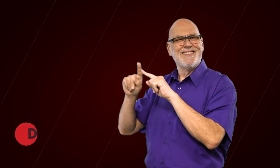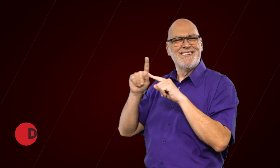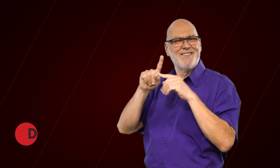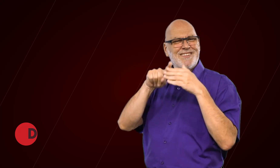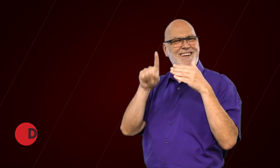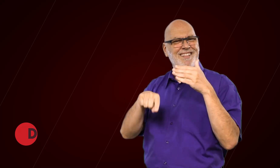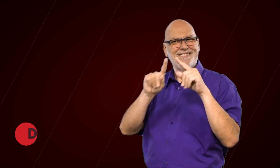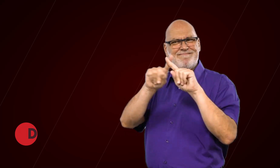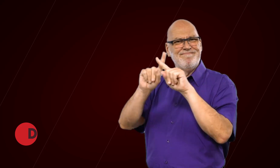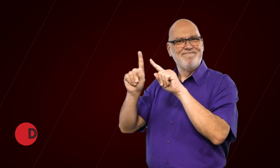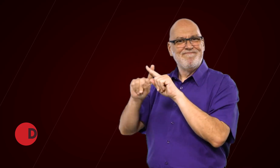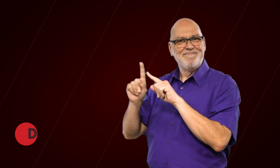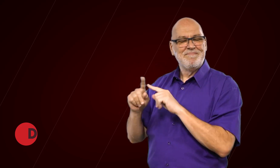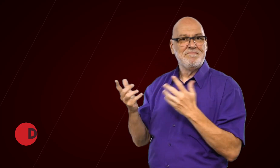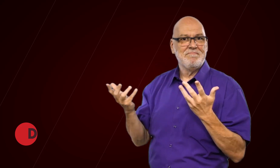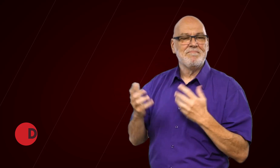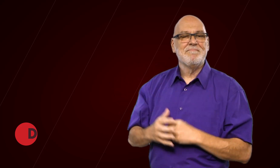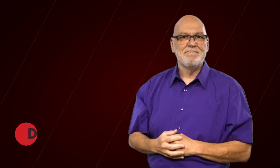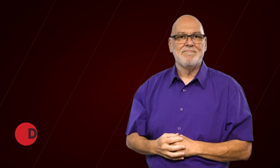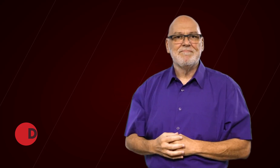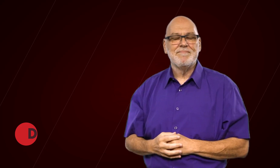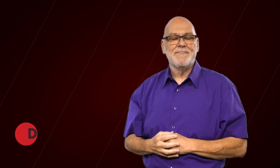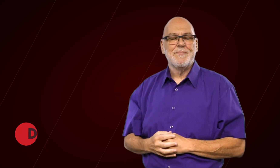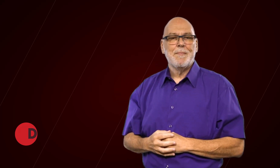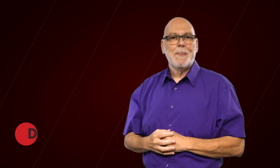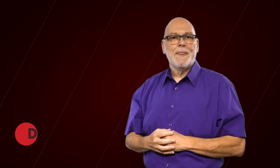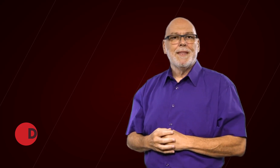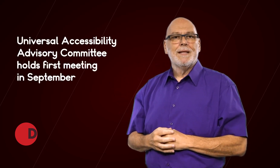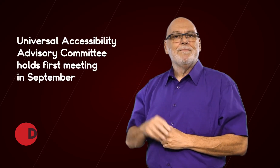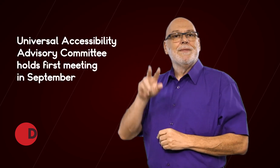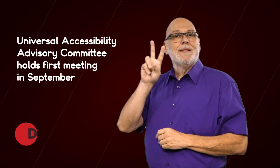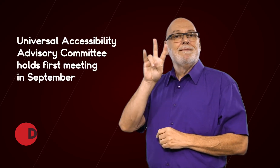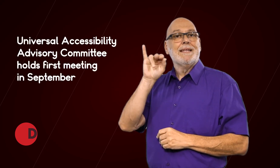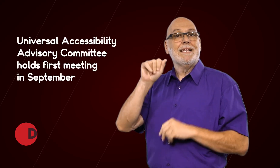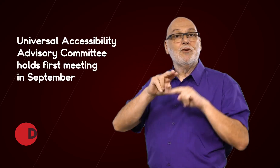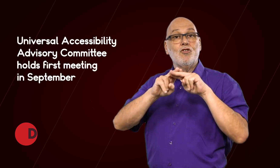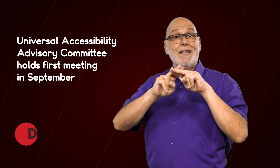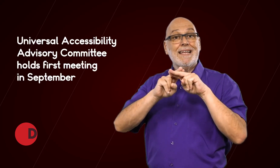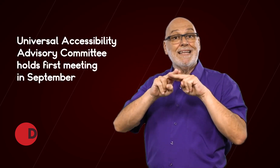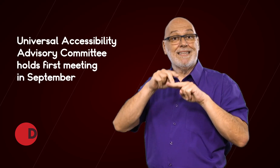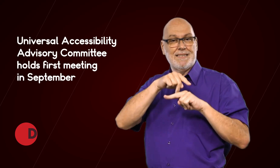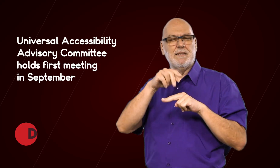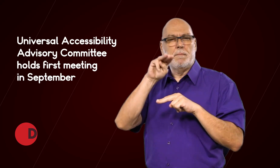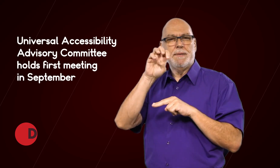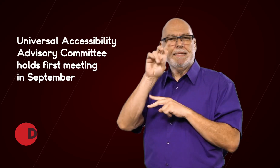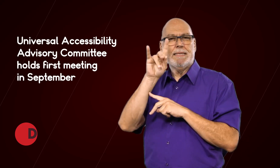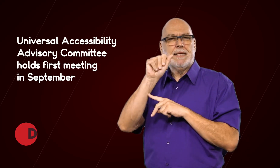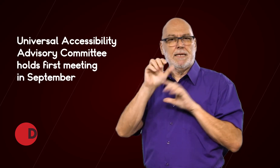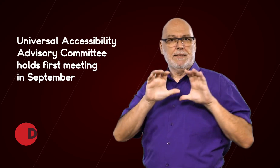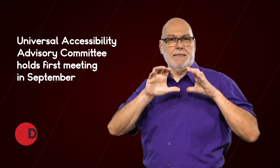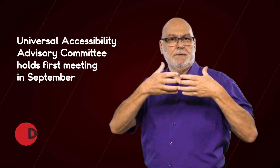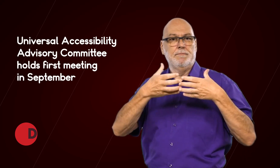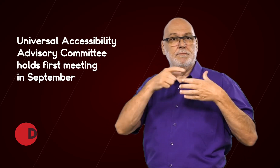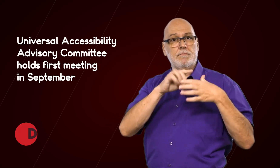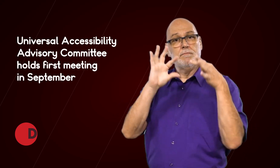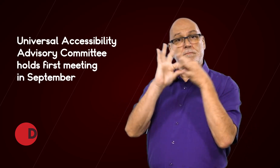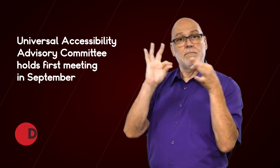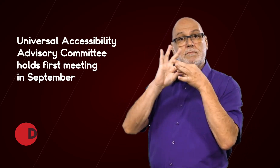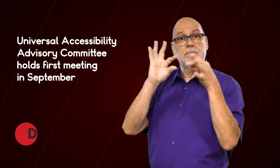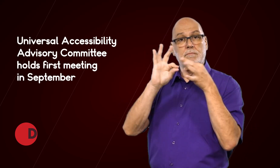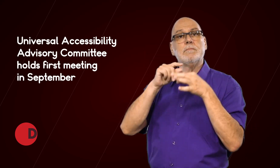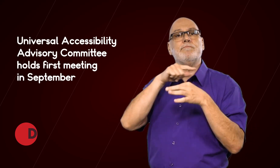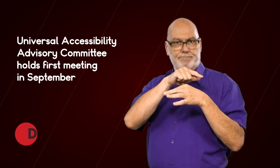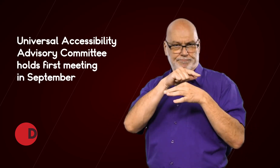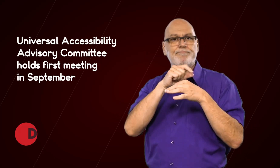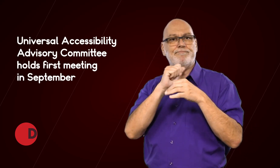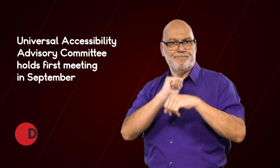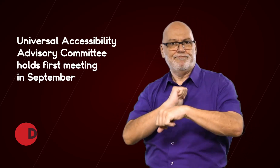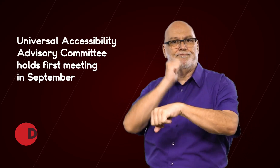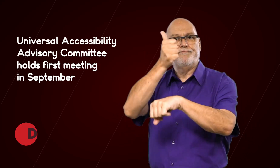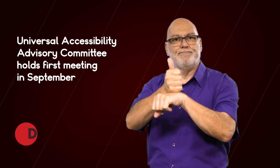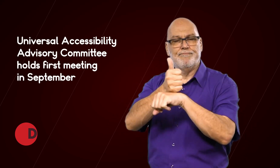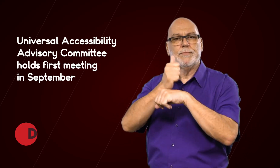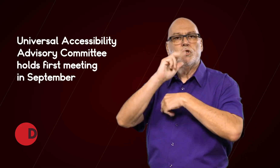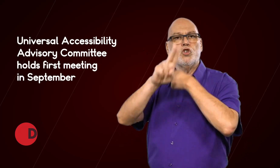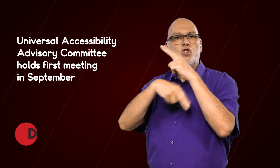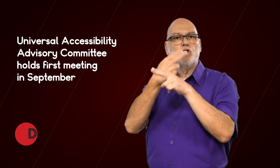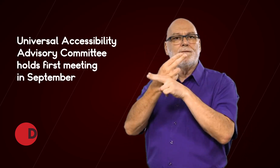created a Universal Accessibility Advisory Committee but their first